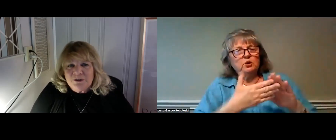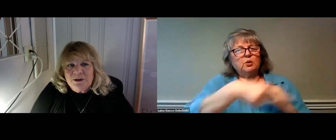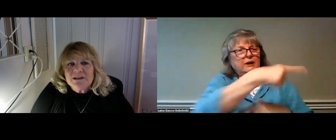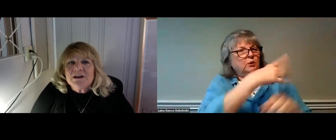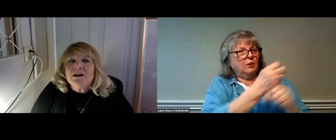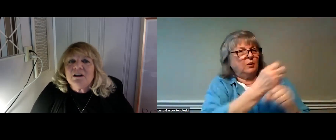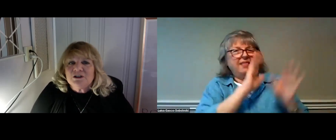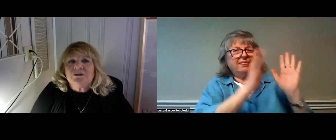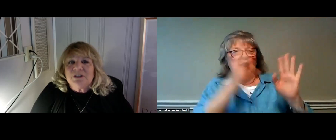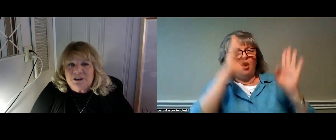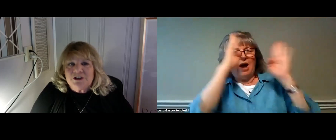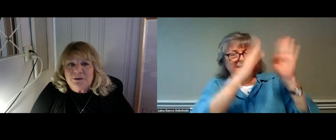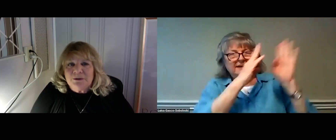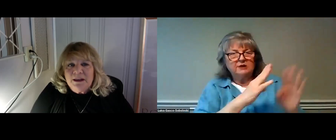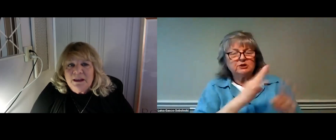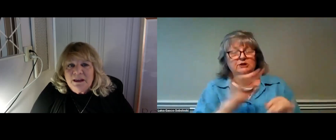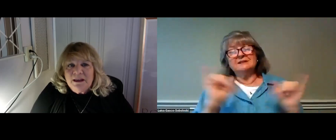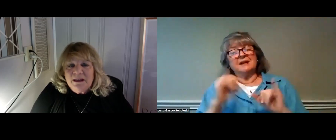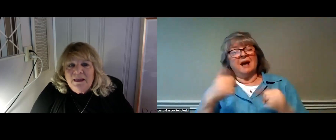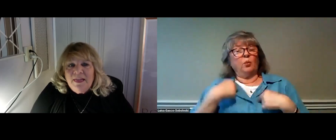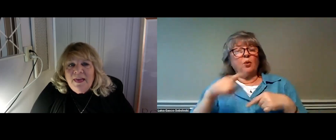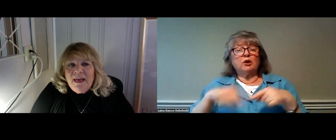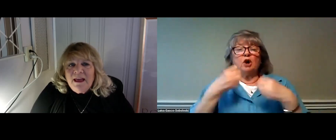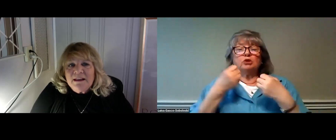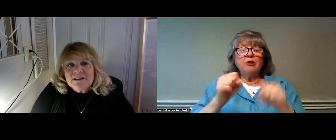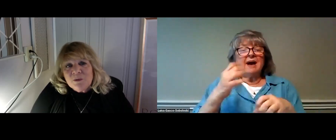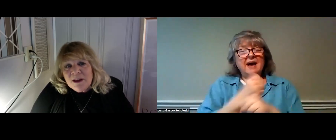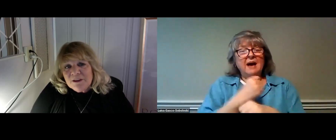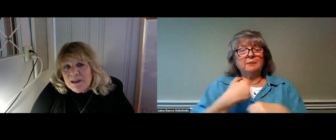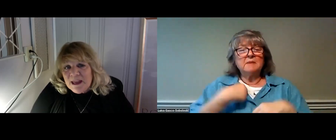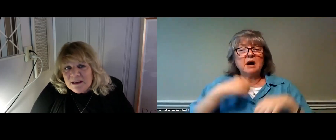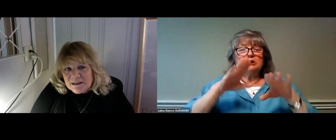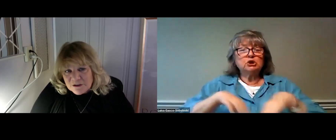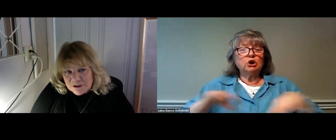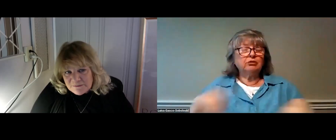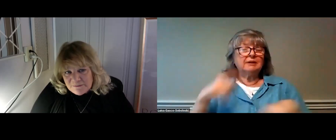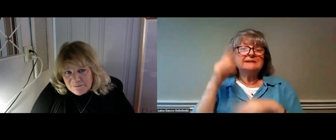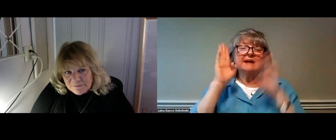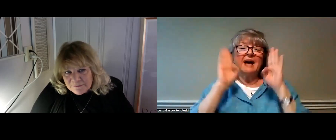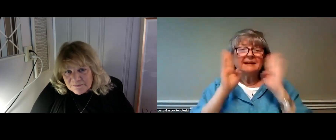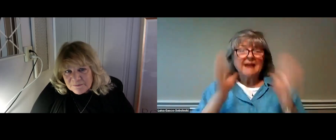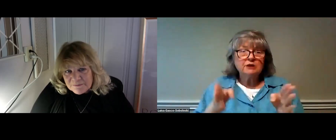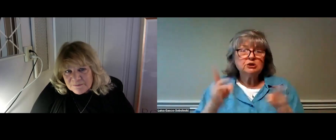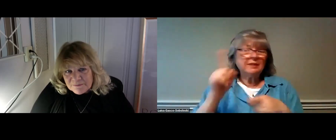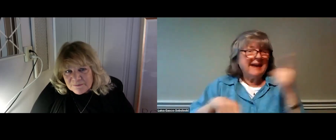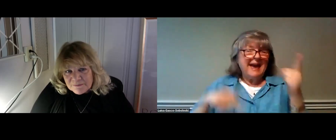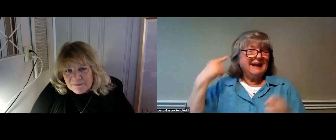it's our cultural issue, and it's a way that we get attention.